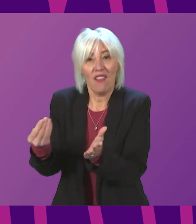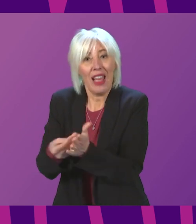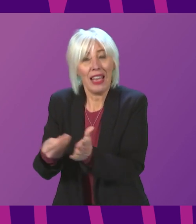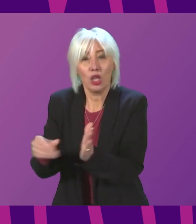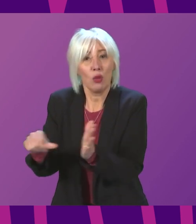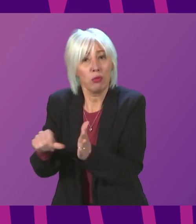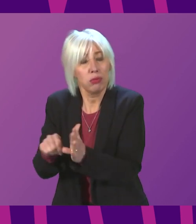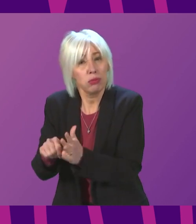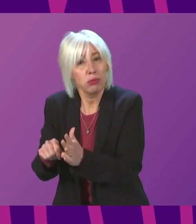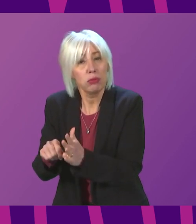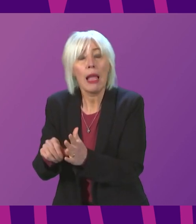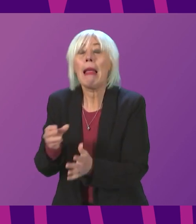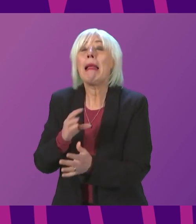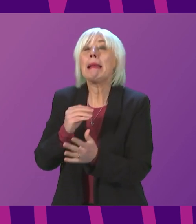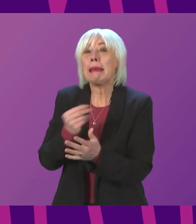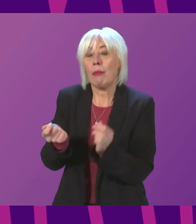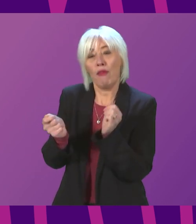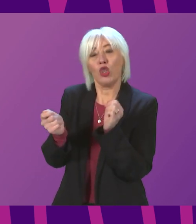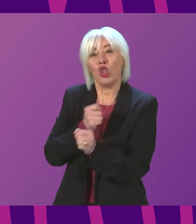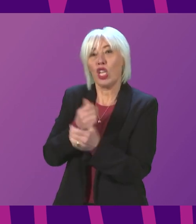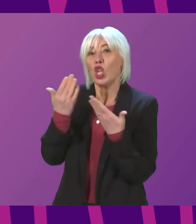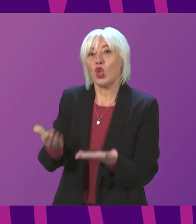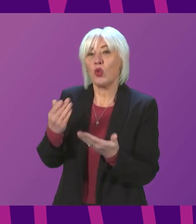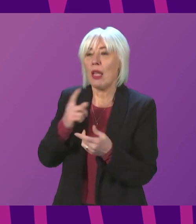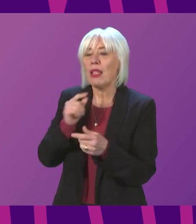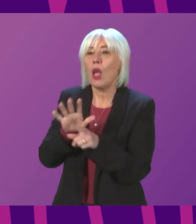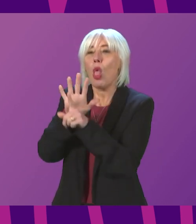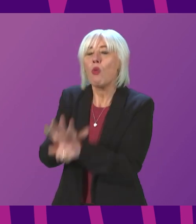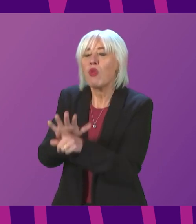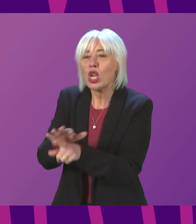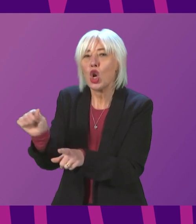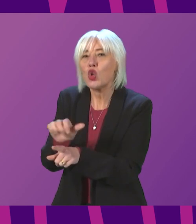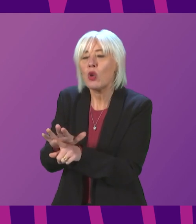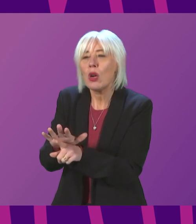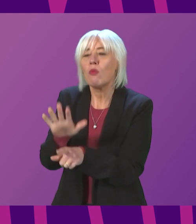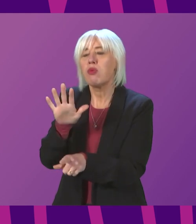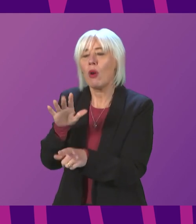the changes that I have announced today will reduce pressure on the formal social care